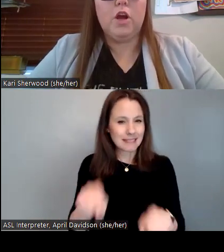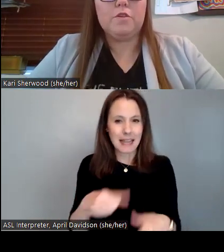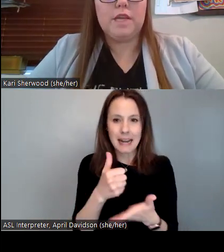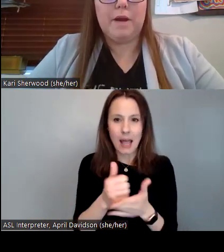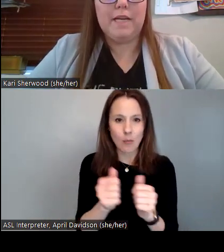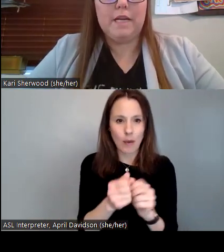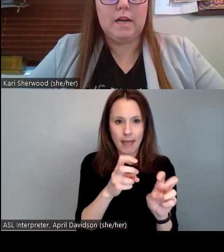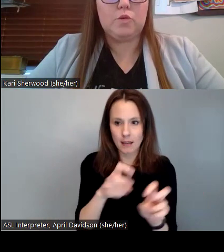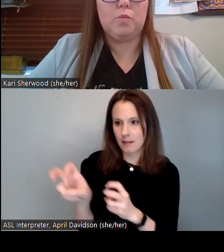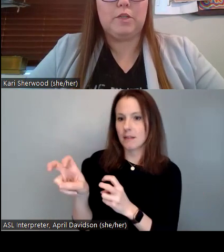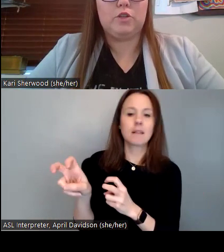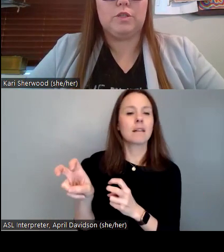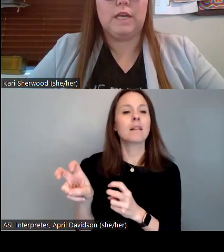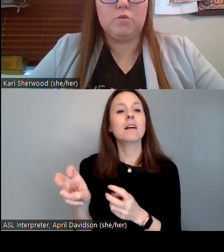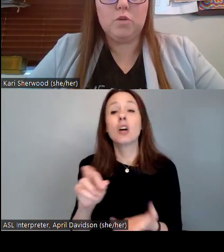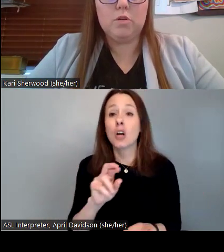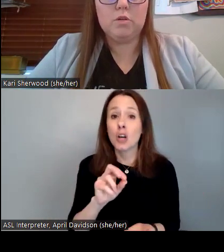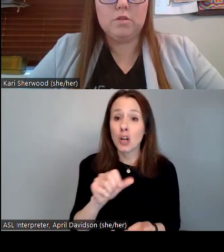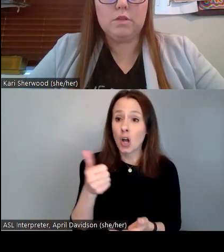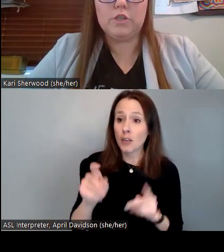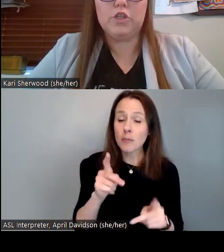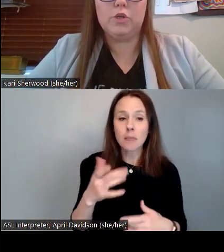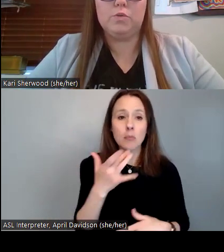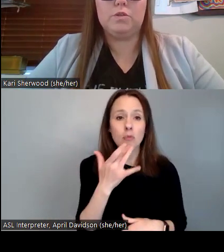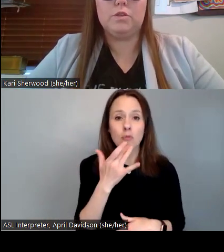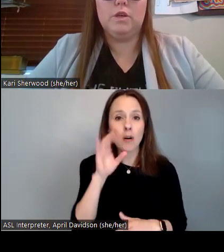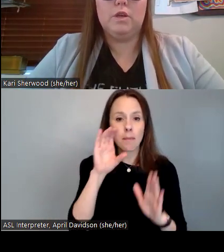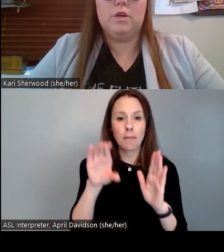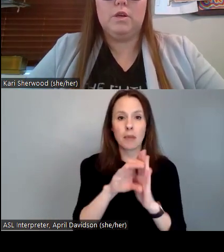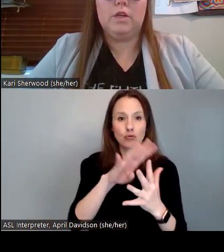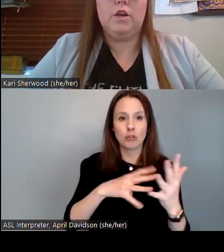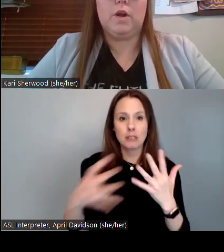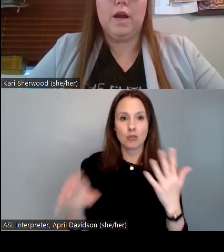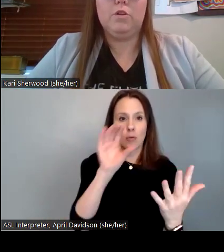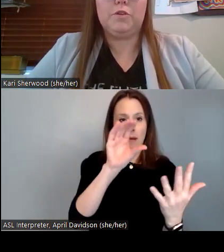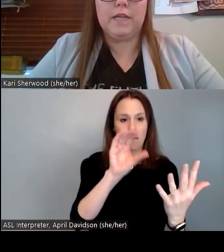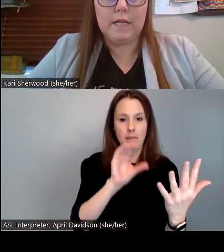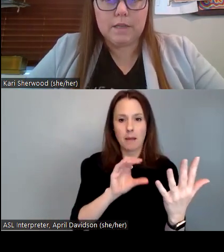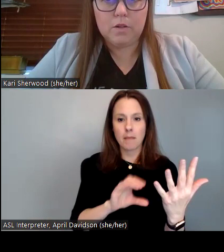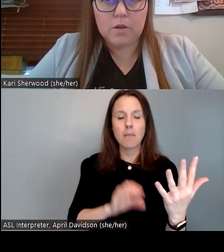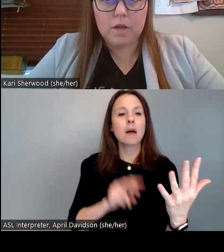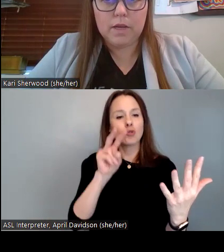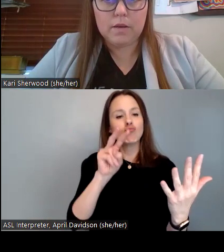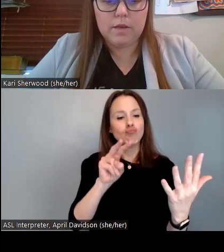For others, they might need an actual picture schedule that shows, you know, kind of what their day is going